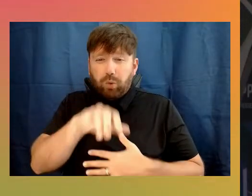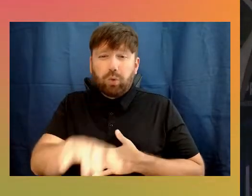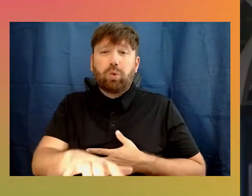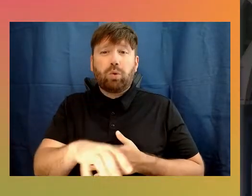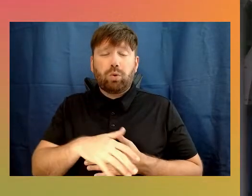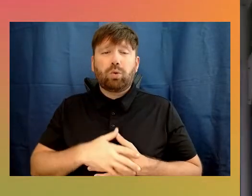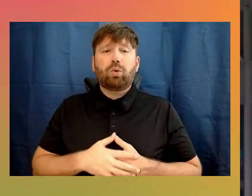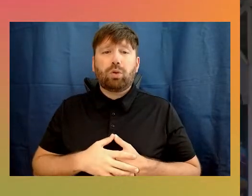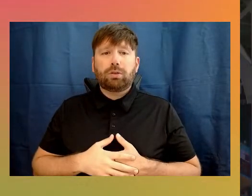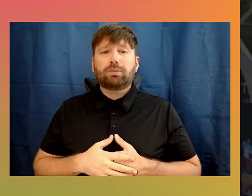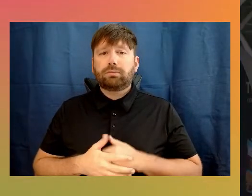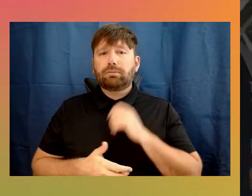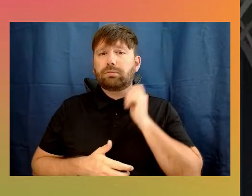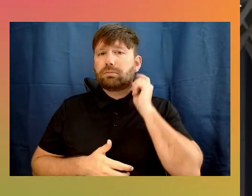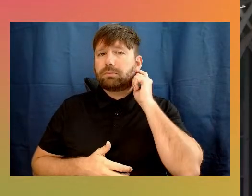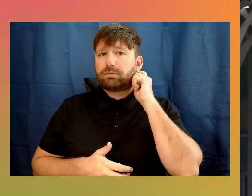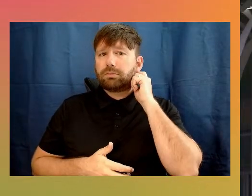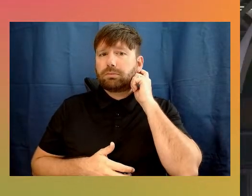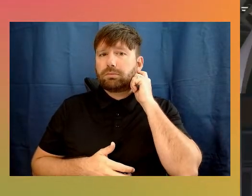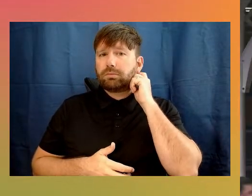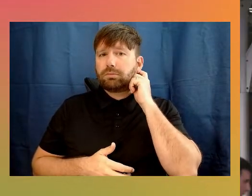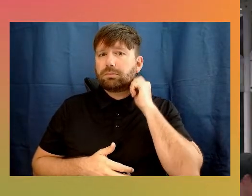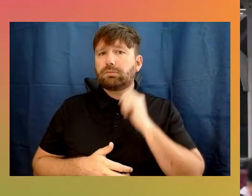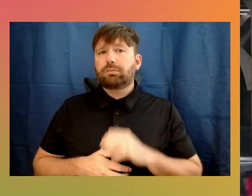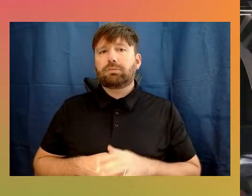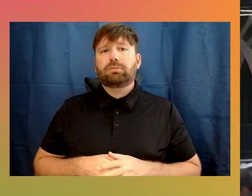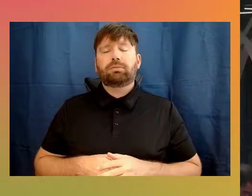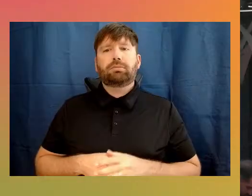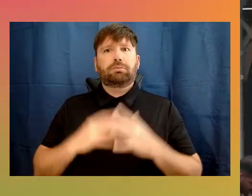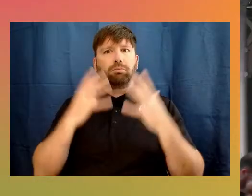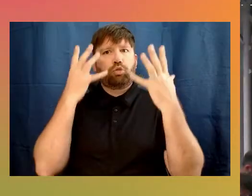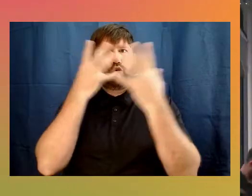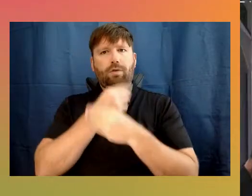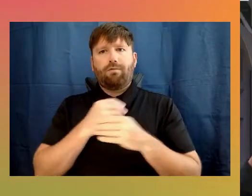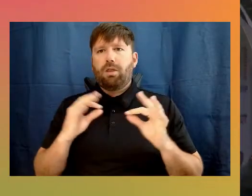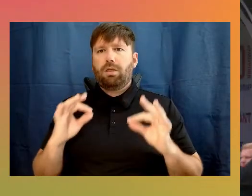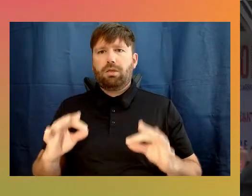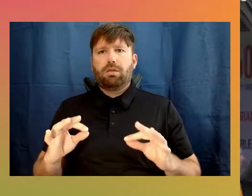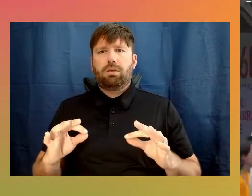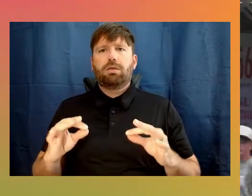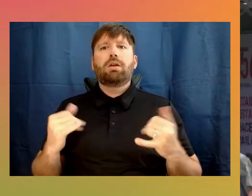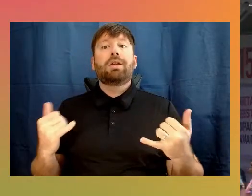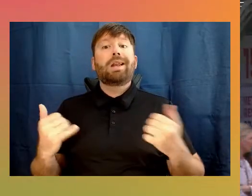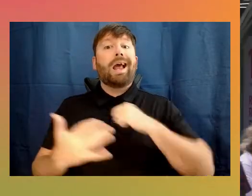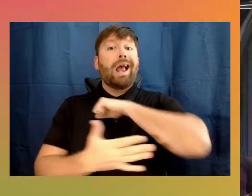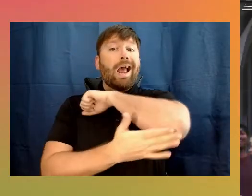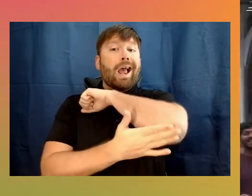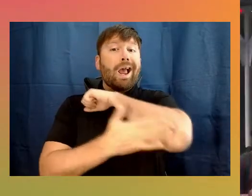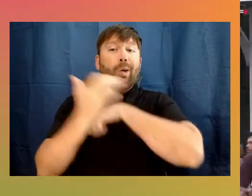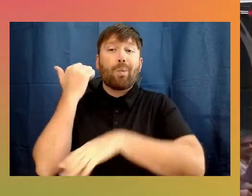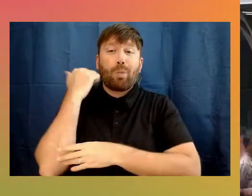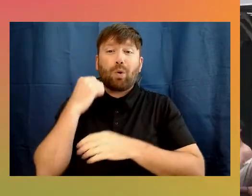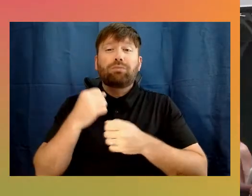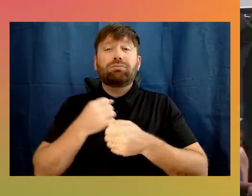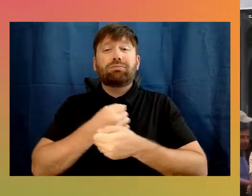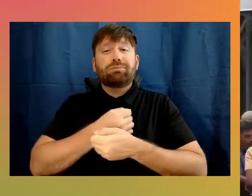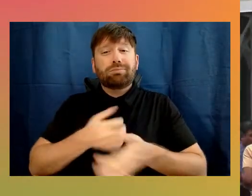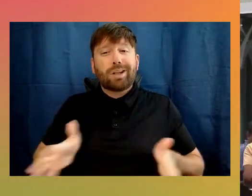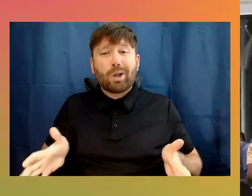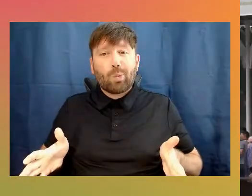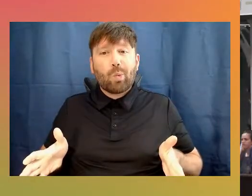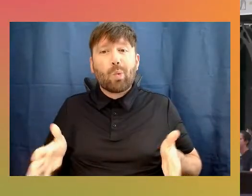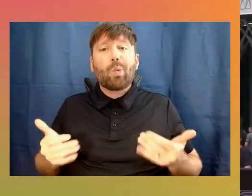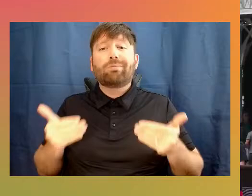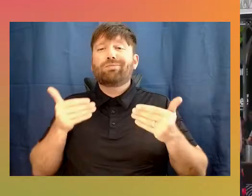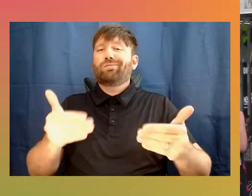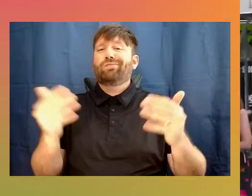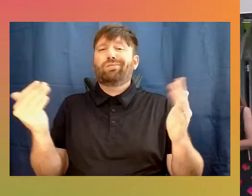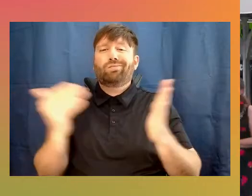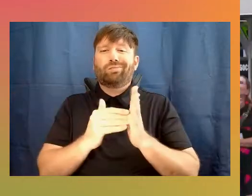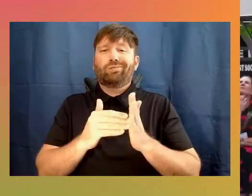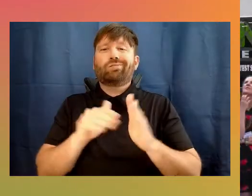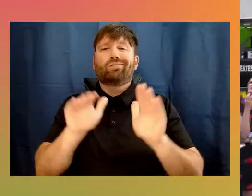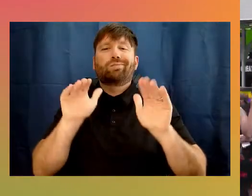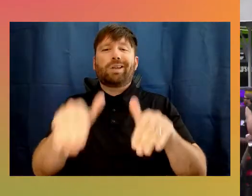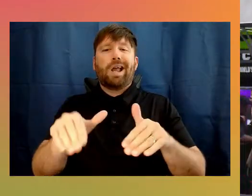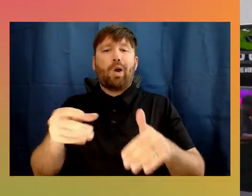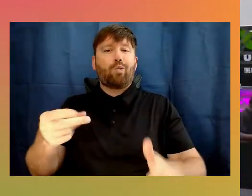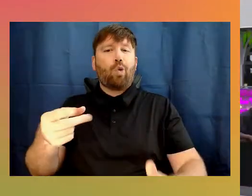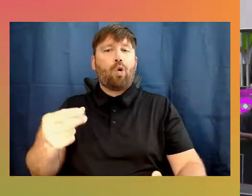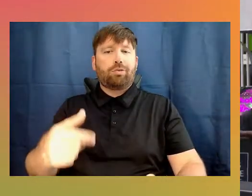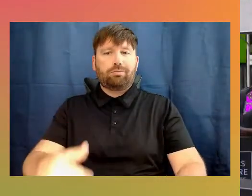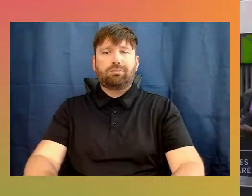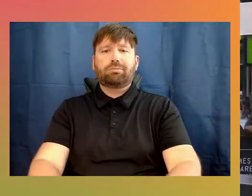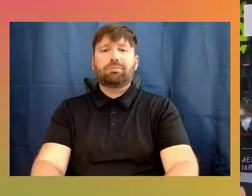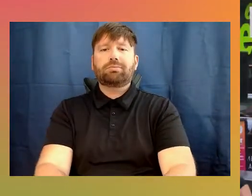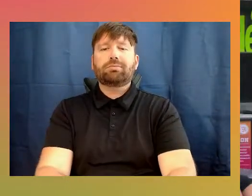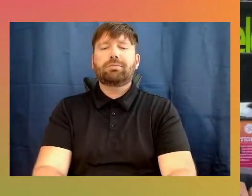BIG INHALE THROUGH THE NOSE.